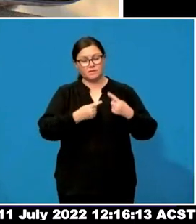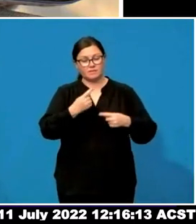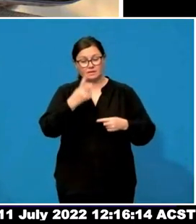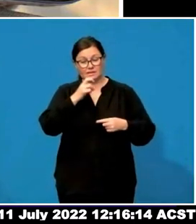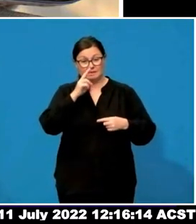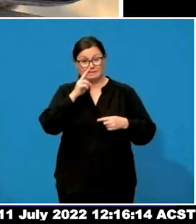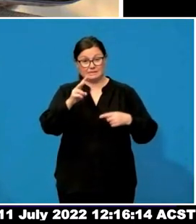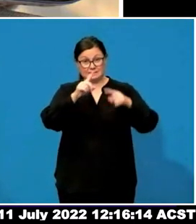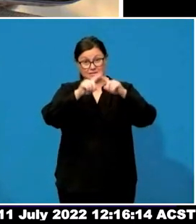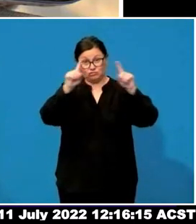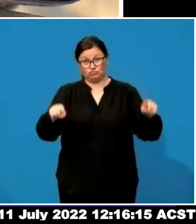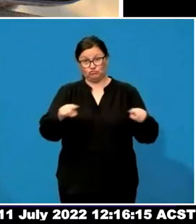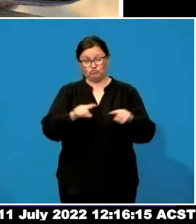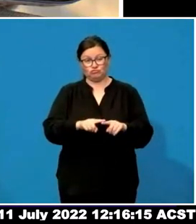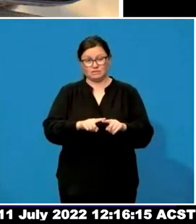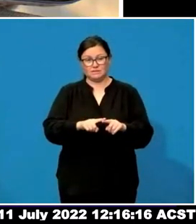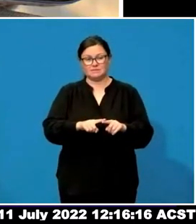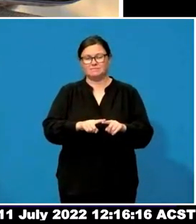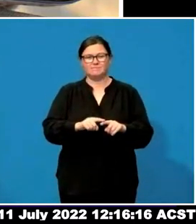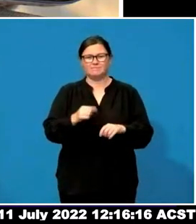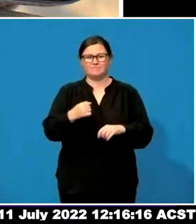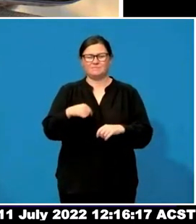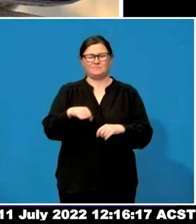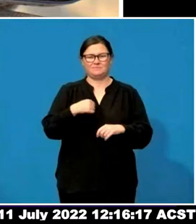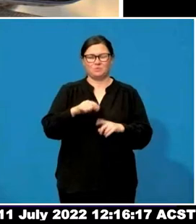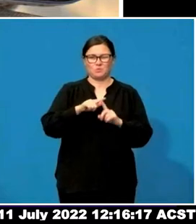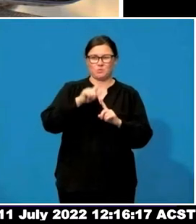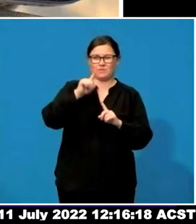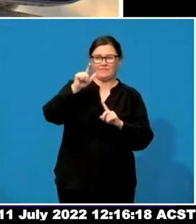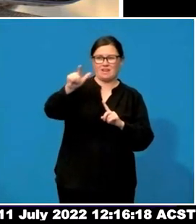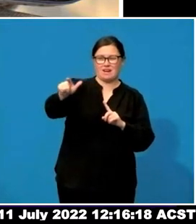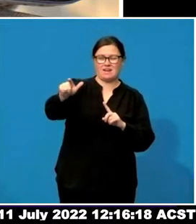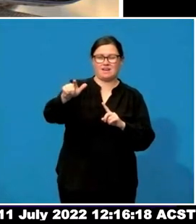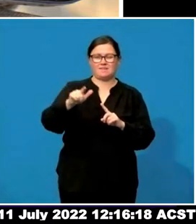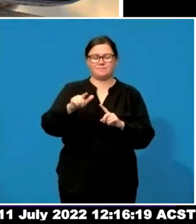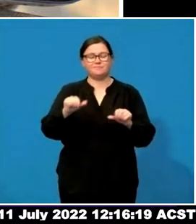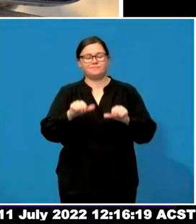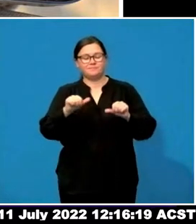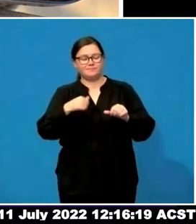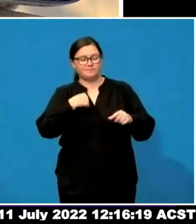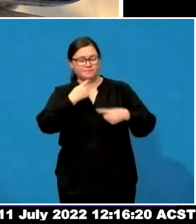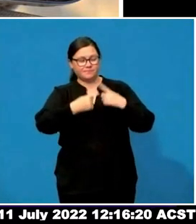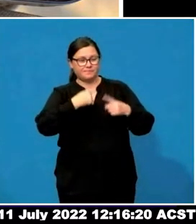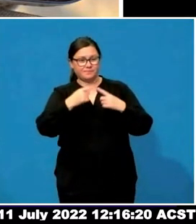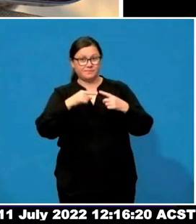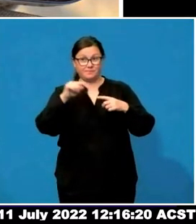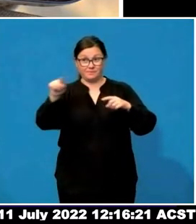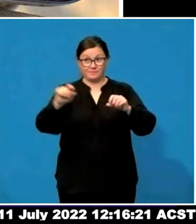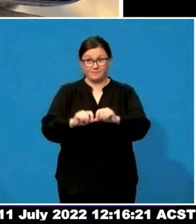Too far. So just on the screen is a photo of your armrest with the cracks in